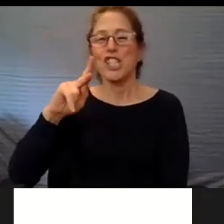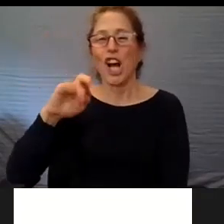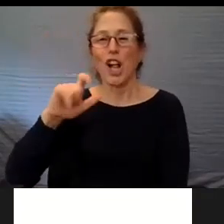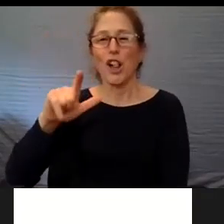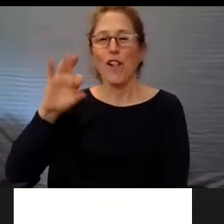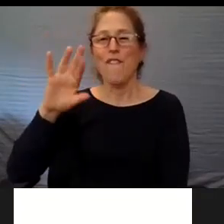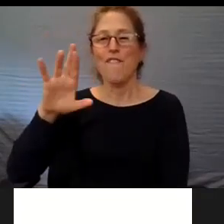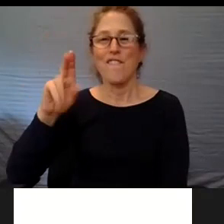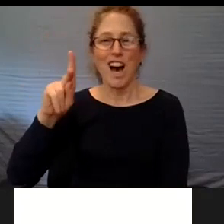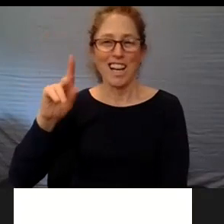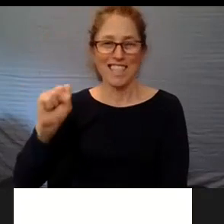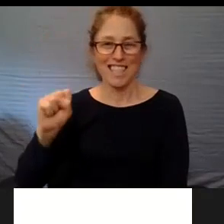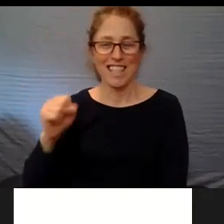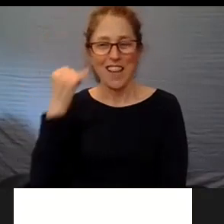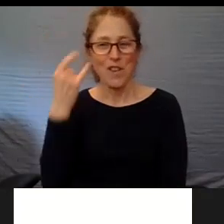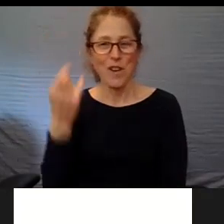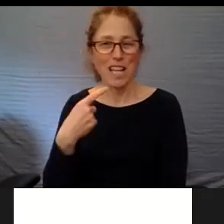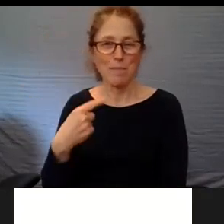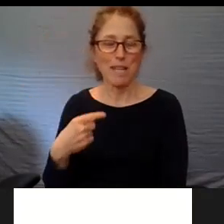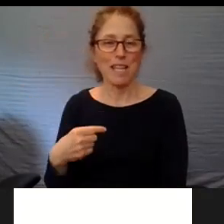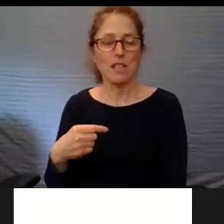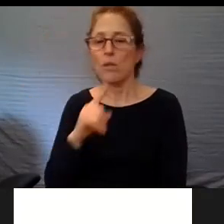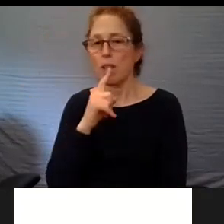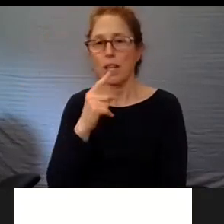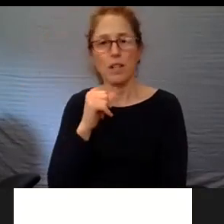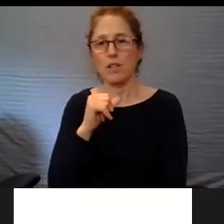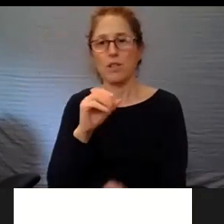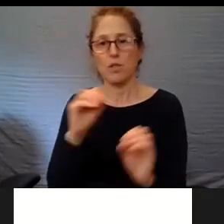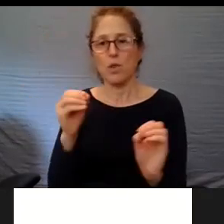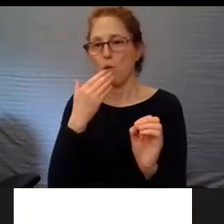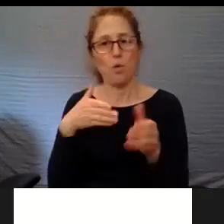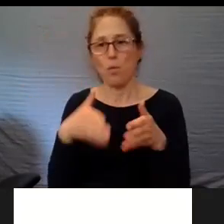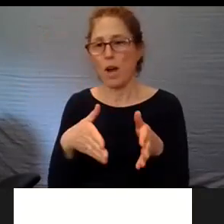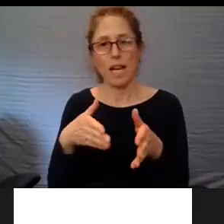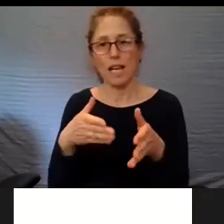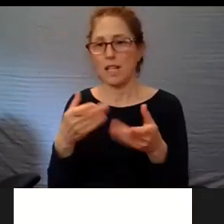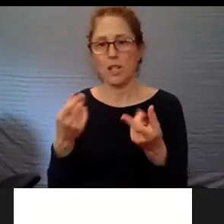There is no good way of doing this kind of triage.